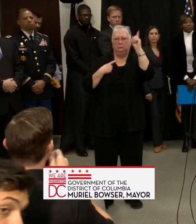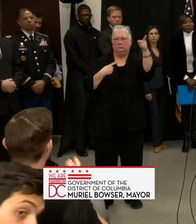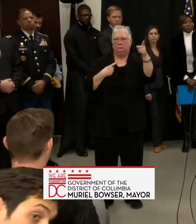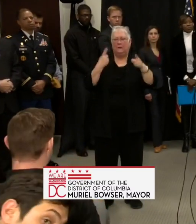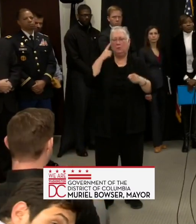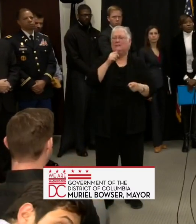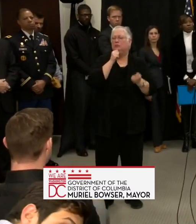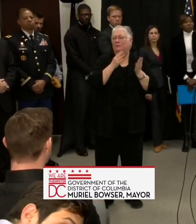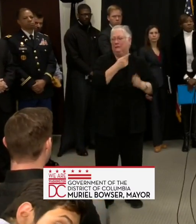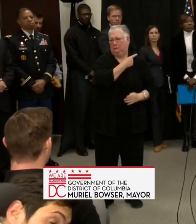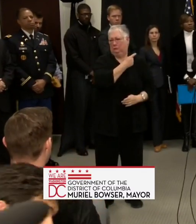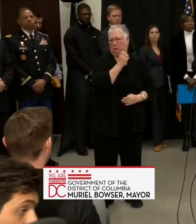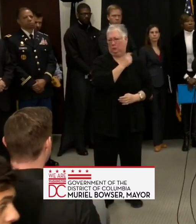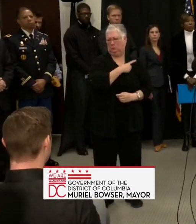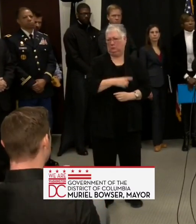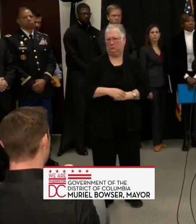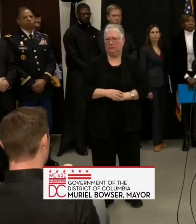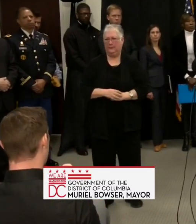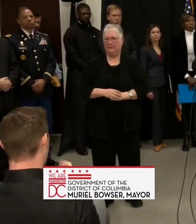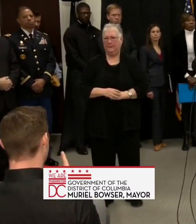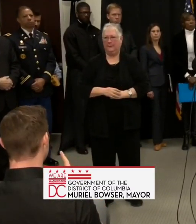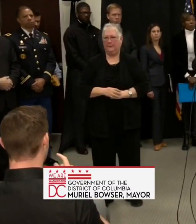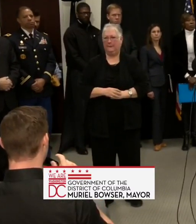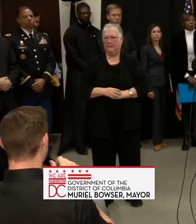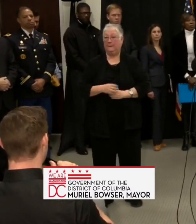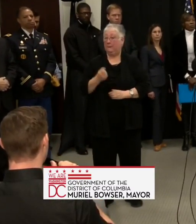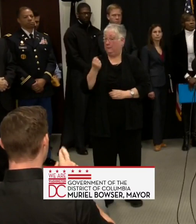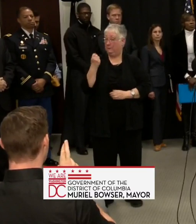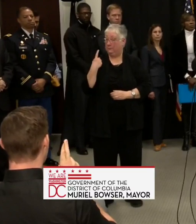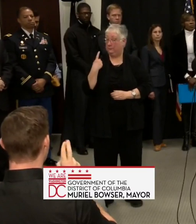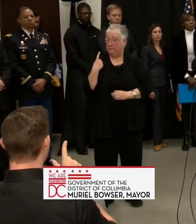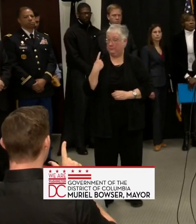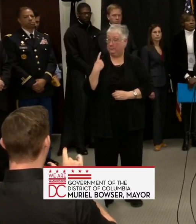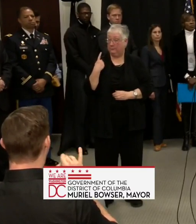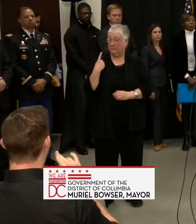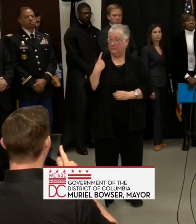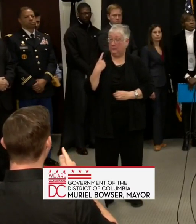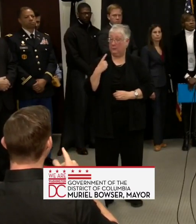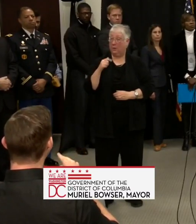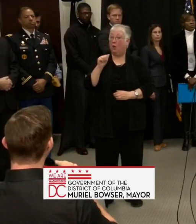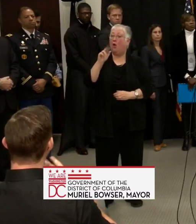HOW WILL THE SAD CONDITION OF THE ARLINGTON MEMORIAL BRIDGE AFFECT YOUR ABILITY TO MOVE PEOPLE AND EQUIPMENT IN AND OUT